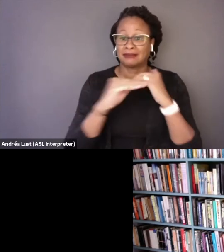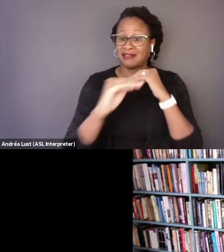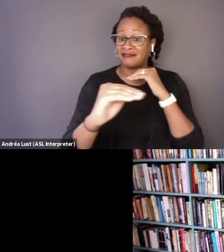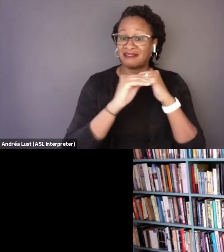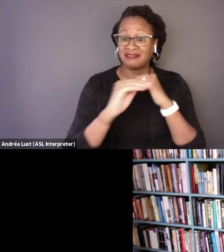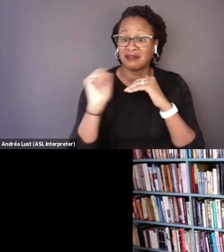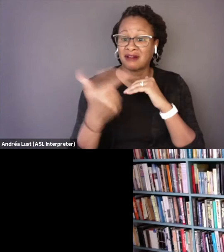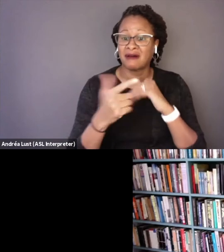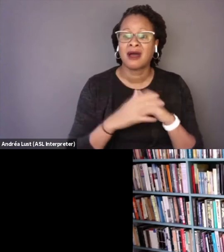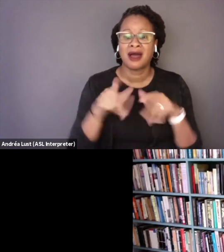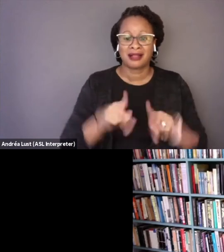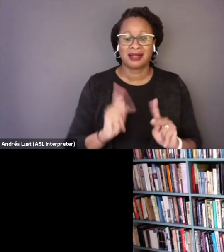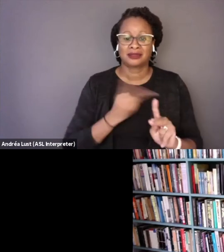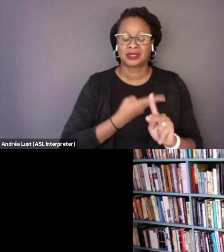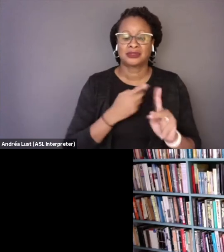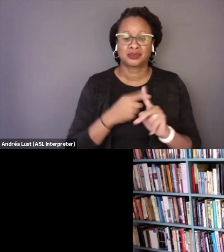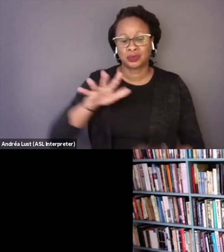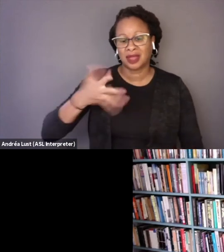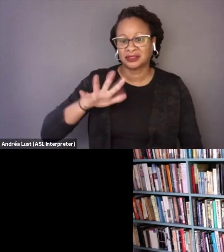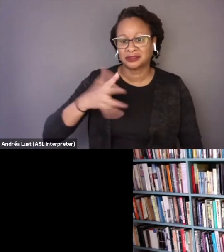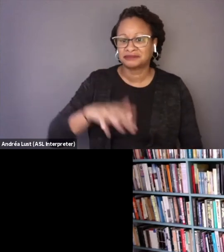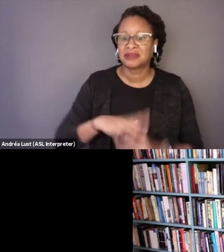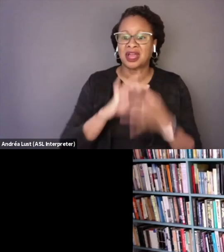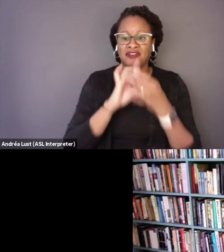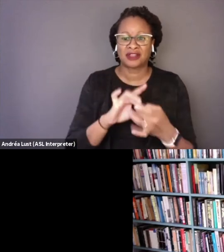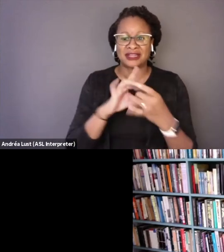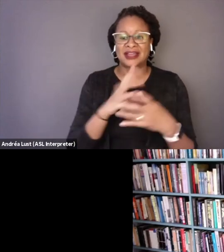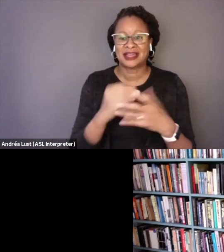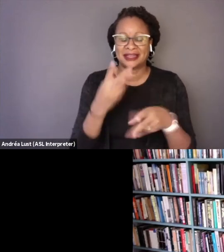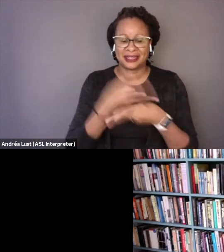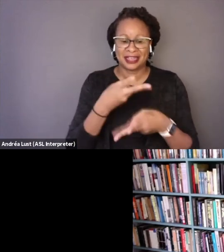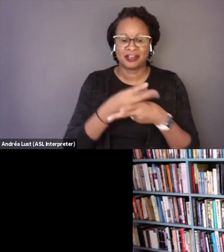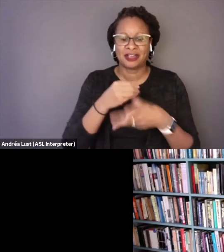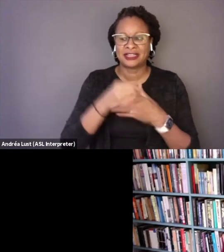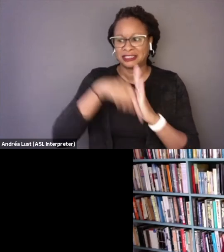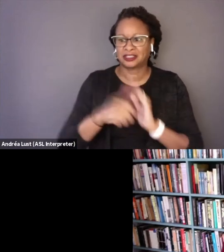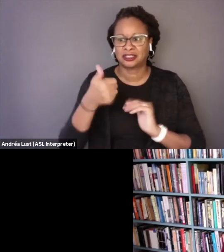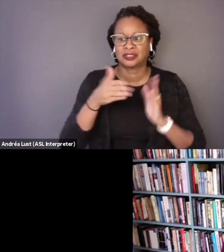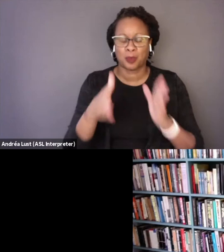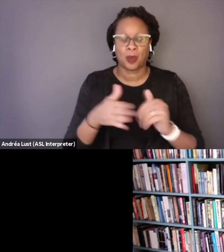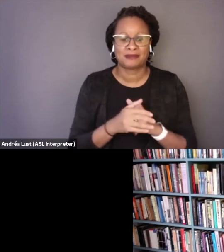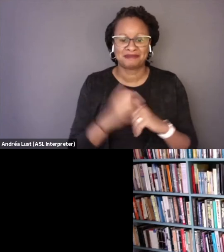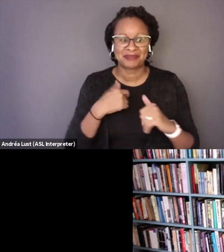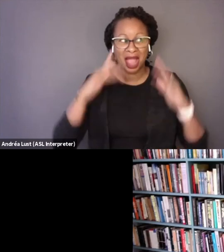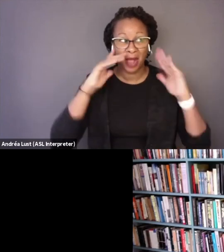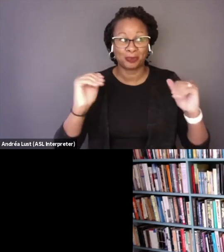and it allows us to relate and care in a deeper way, I hope, than, hey, geography.